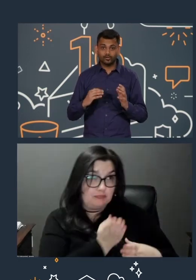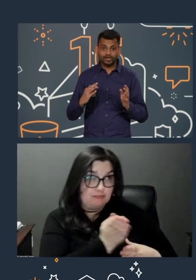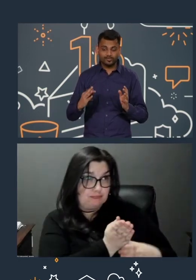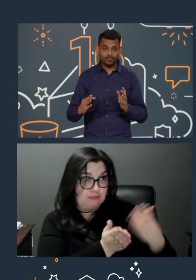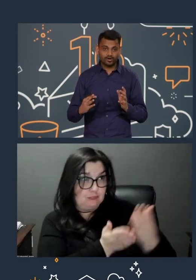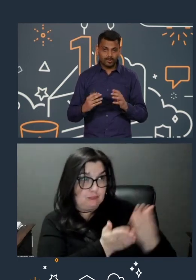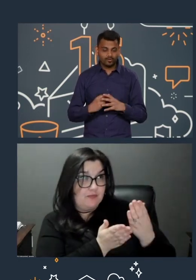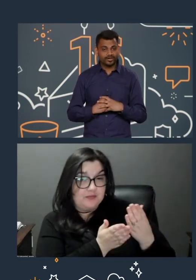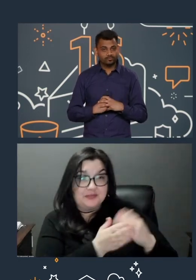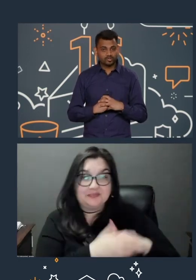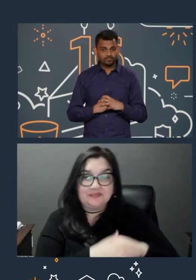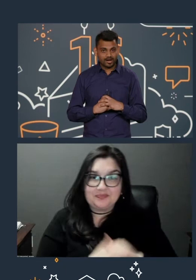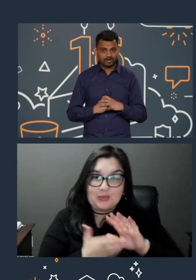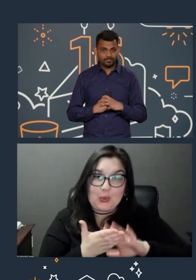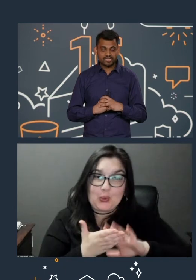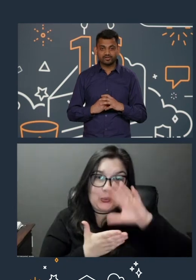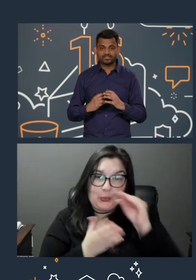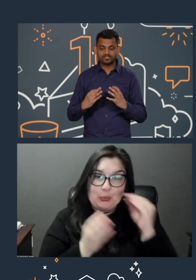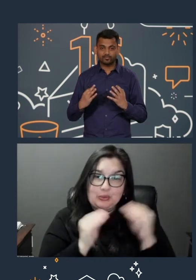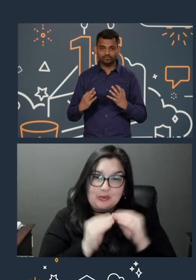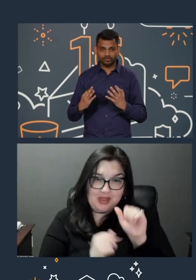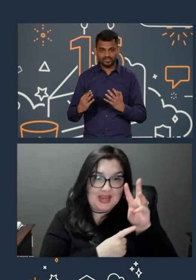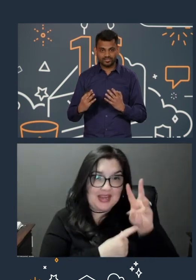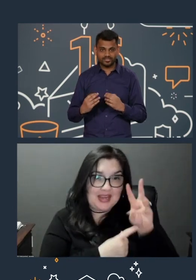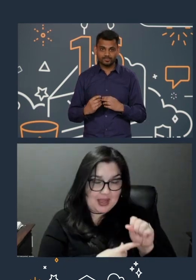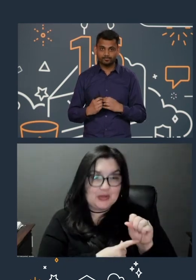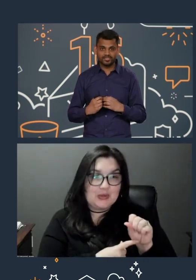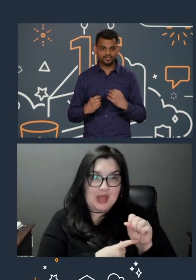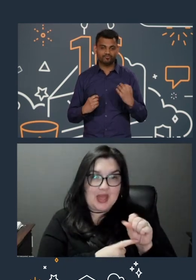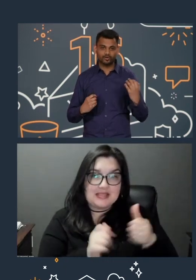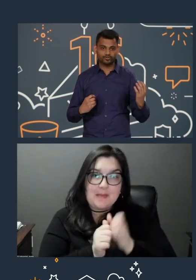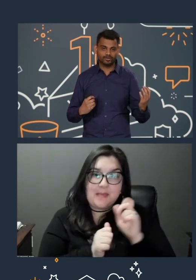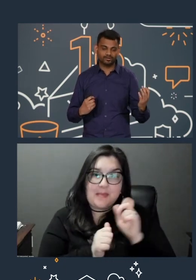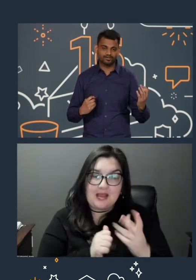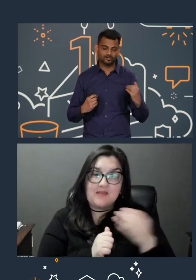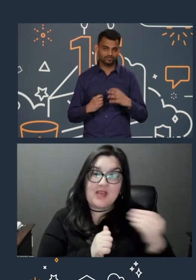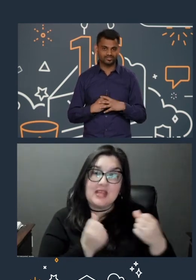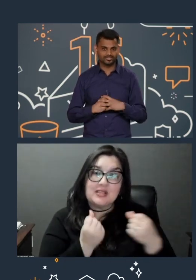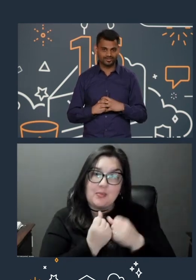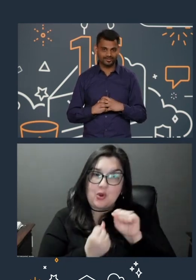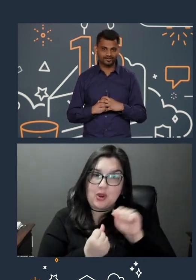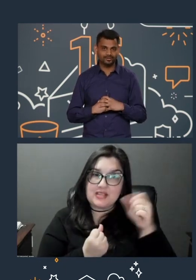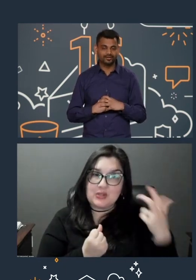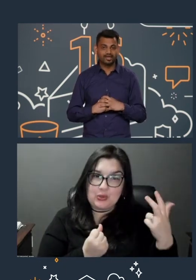To learn more about AWS Backup, as well as our support for S3, please refer to the resources listed here.